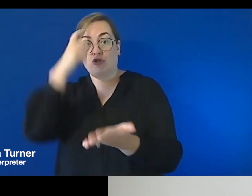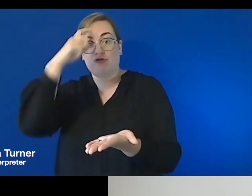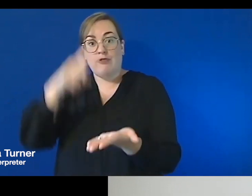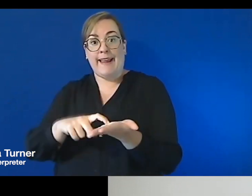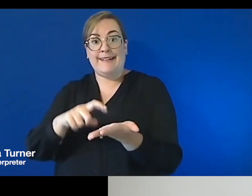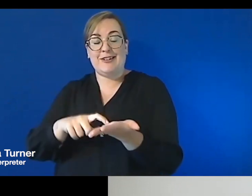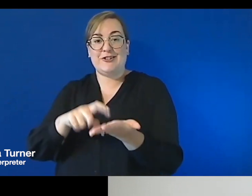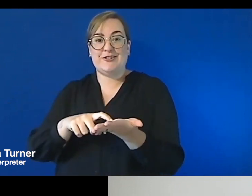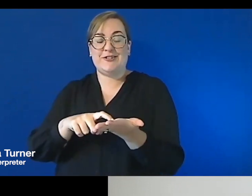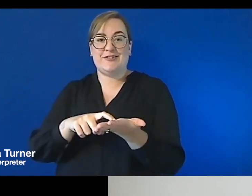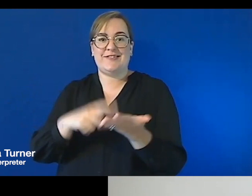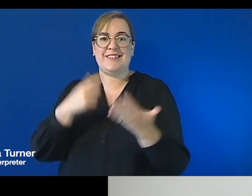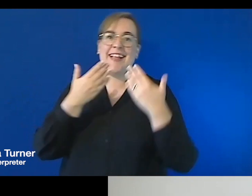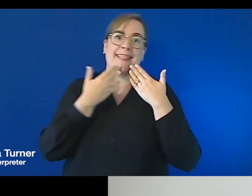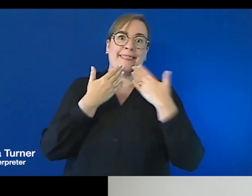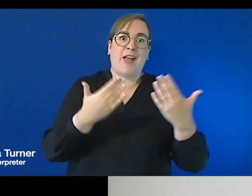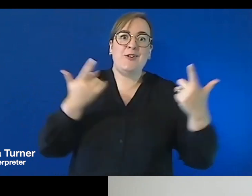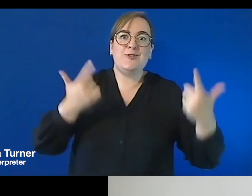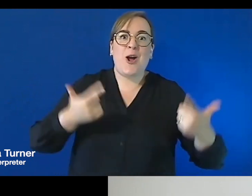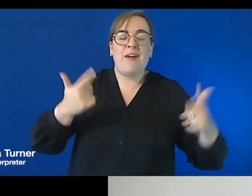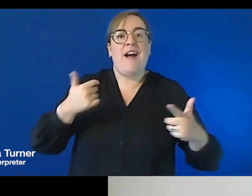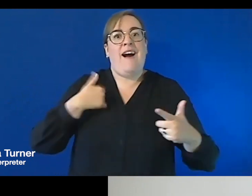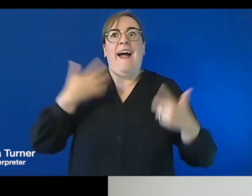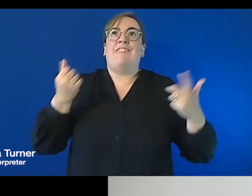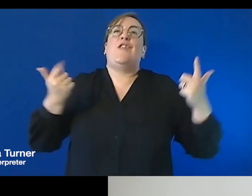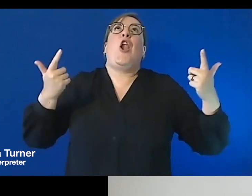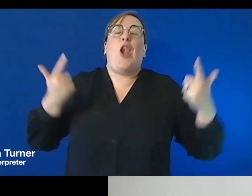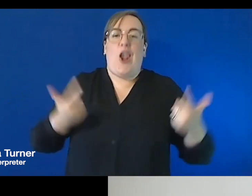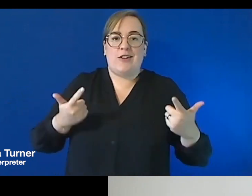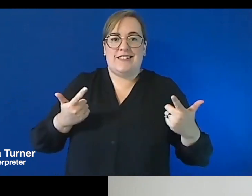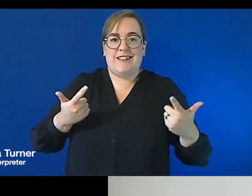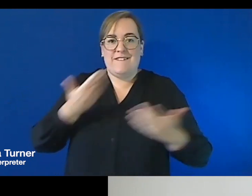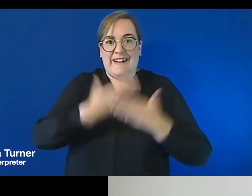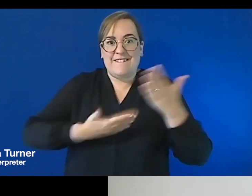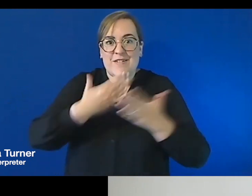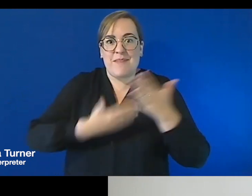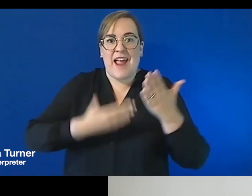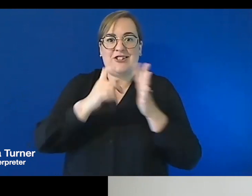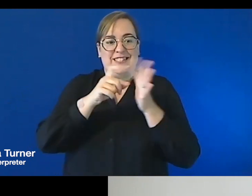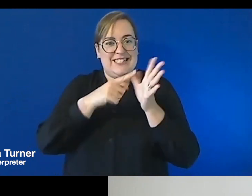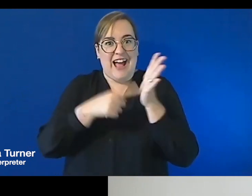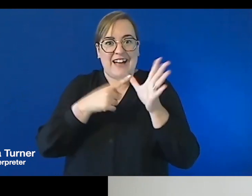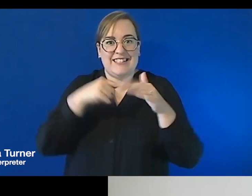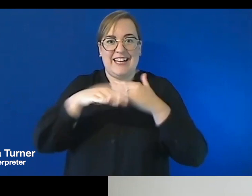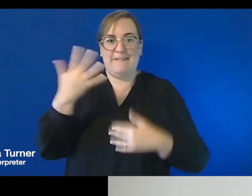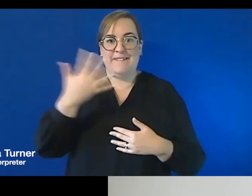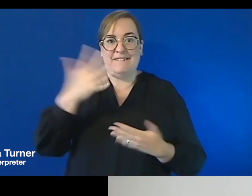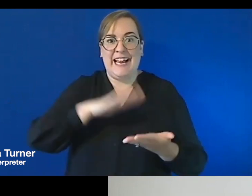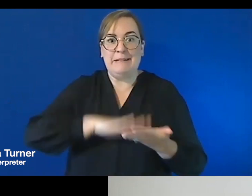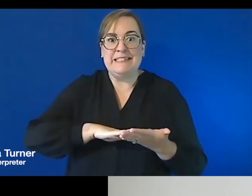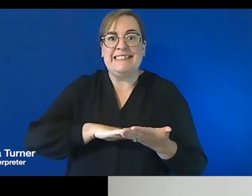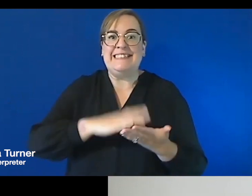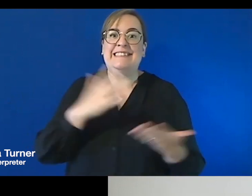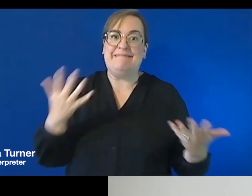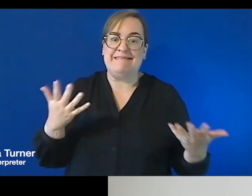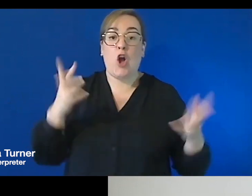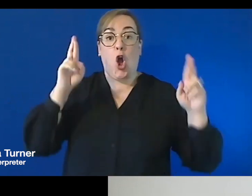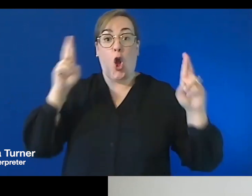I tried to put tons of insights and data in just 15 minutes but hopefully it was useful, thank you.